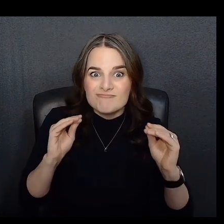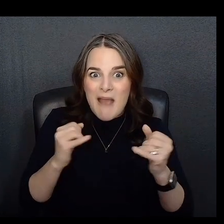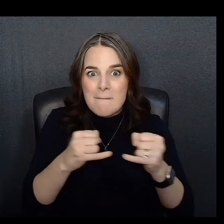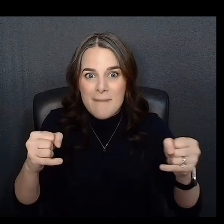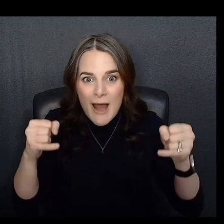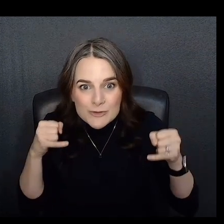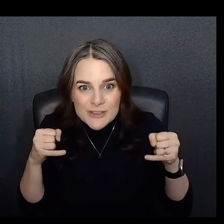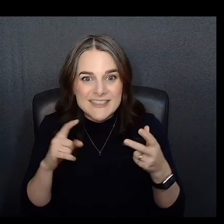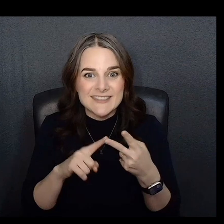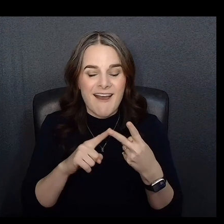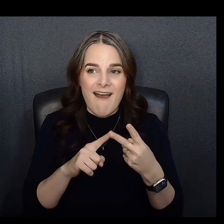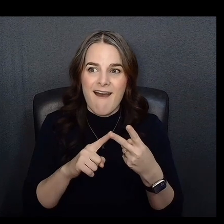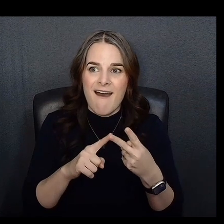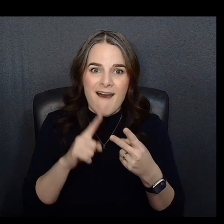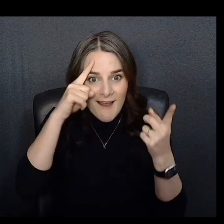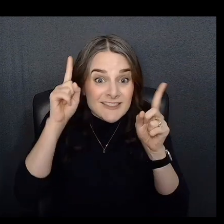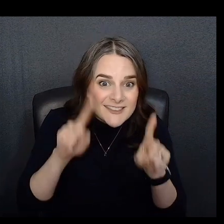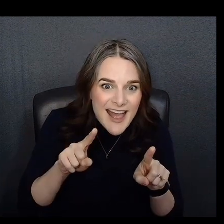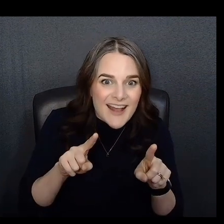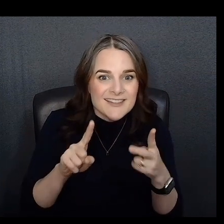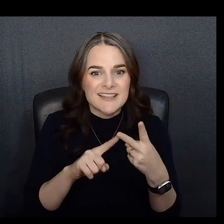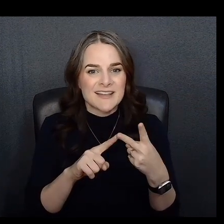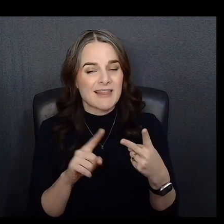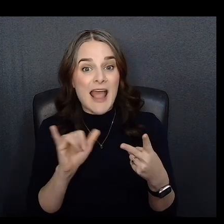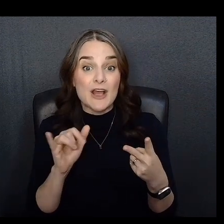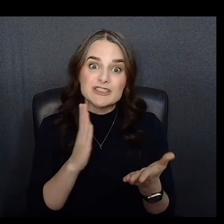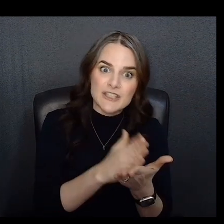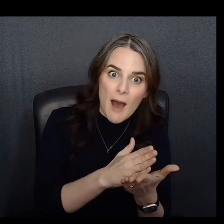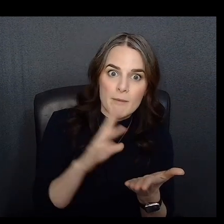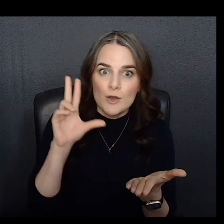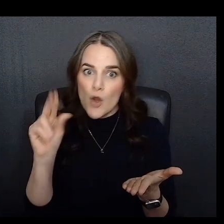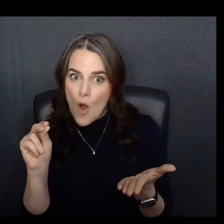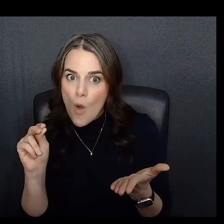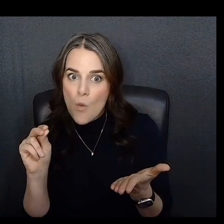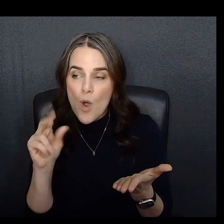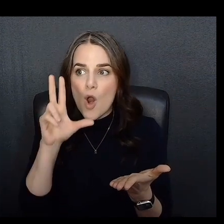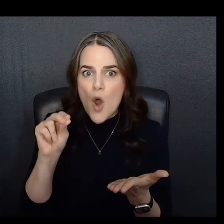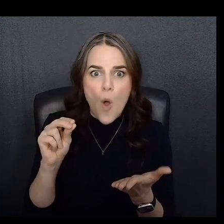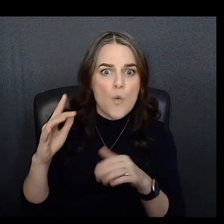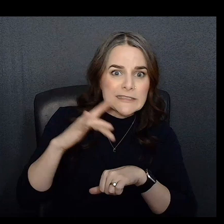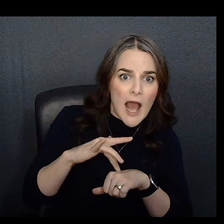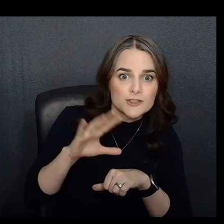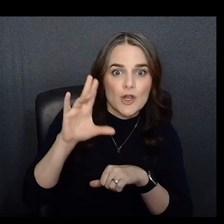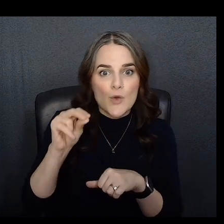So things like stop, and no, and no in regards to a hug, or no touch, those can be great ways